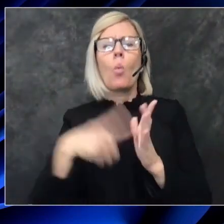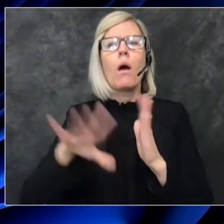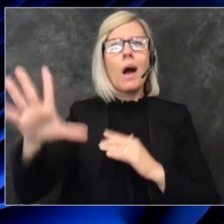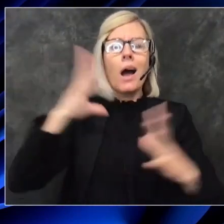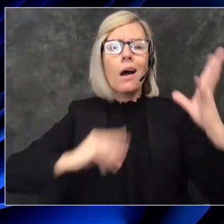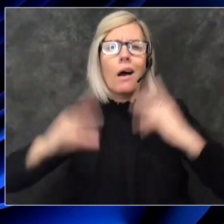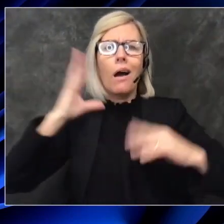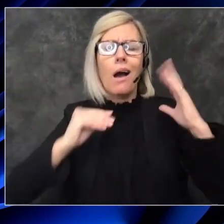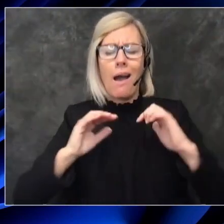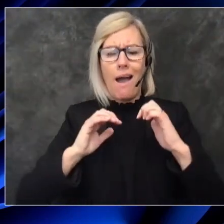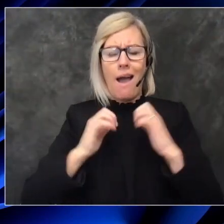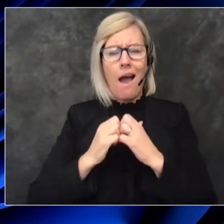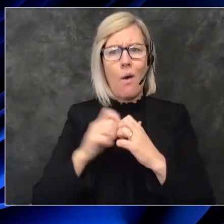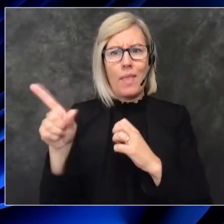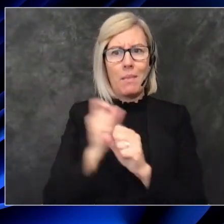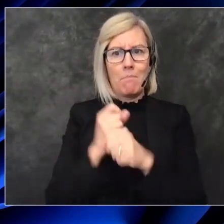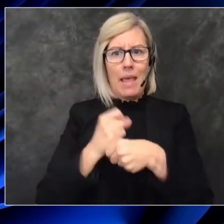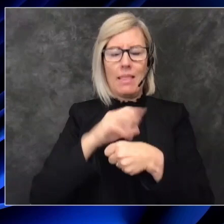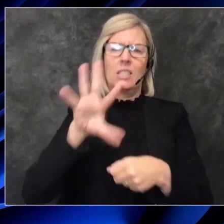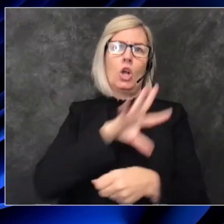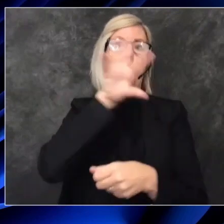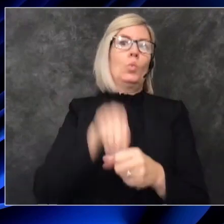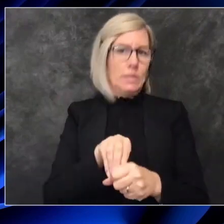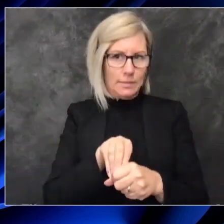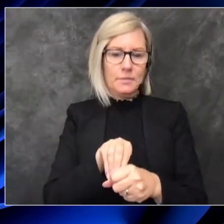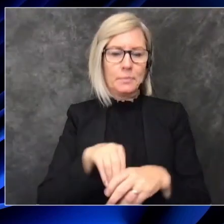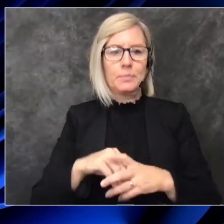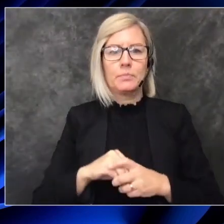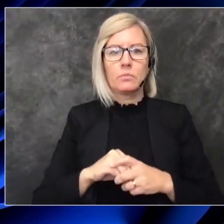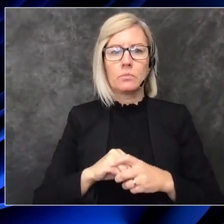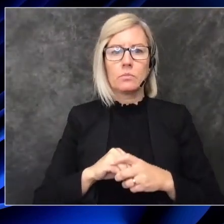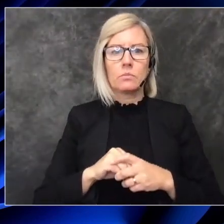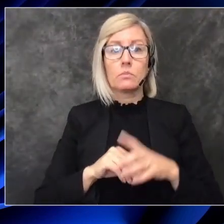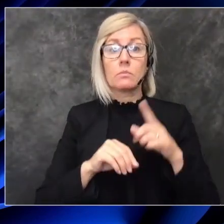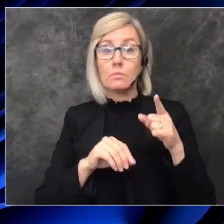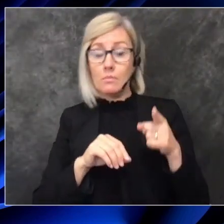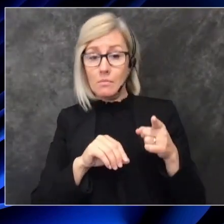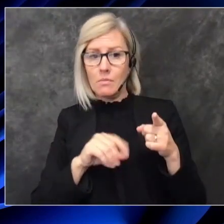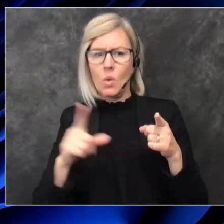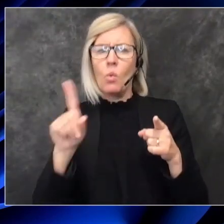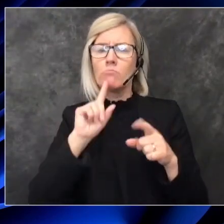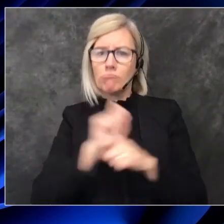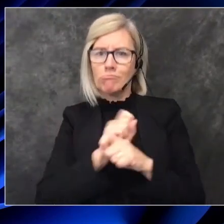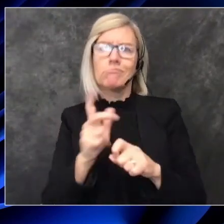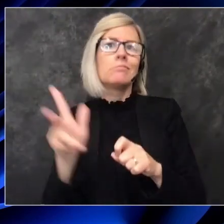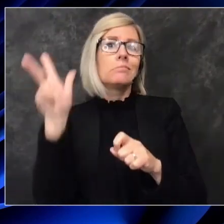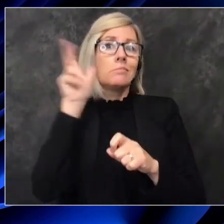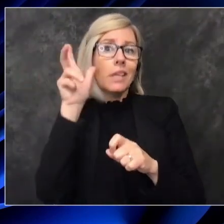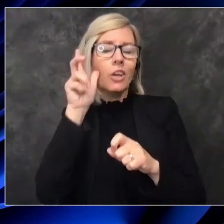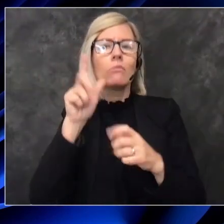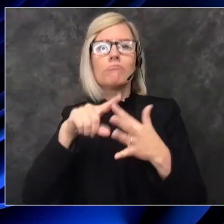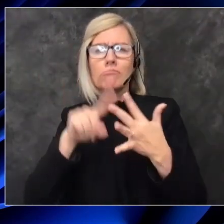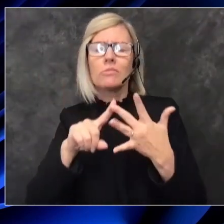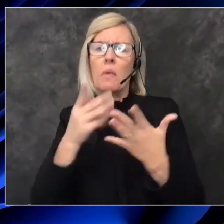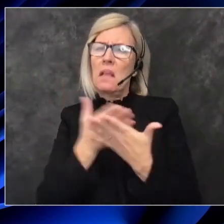inclusive version of Windows 11. We certainly hear that there are things that we can do better at Jacks that we need.